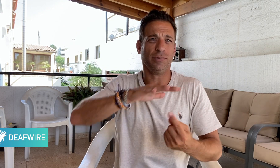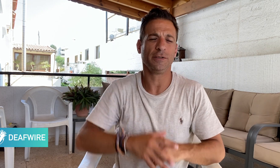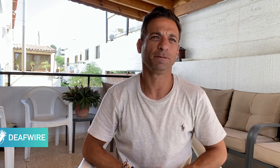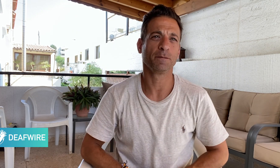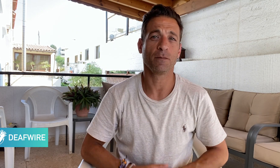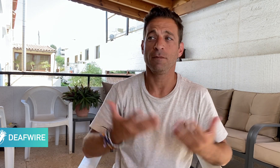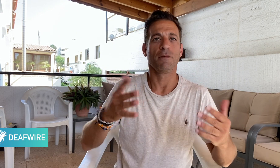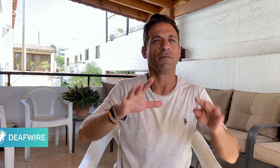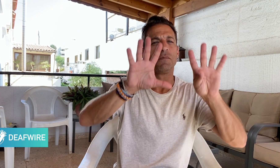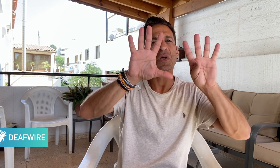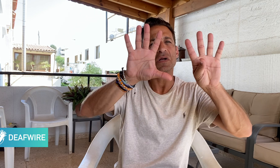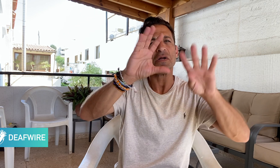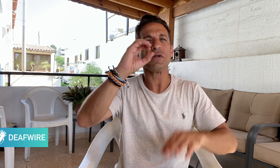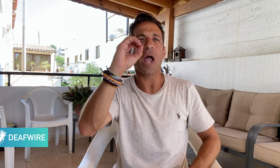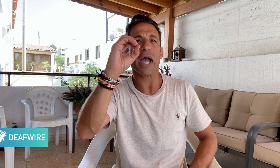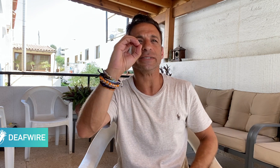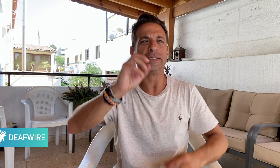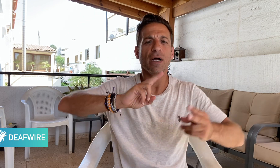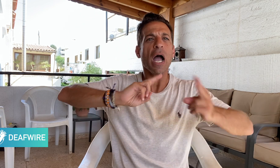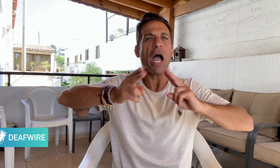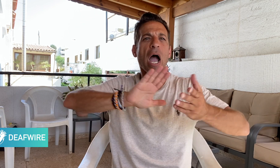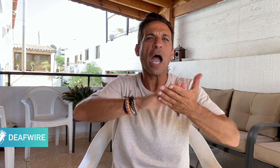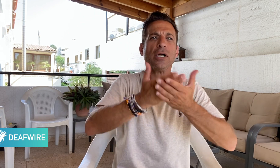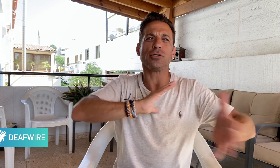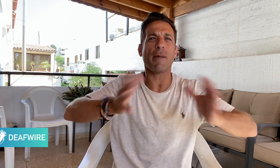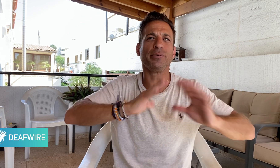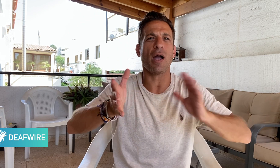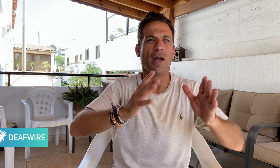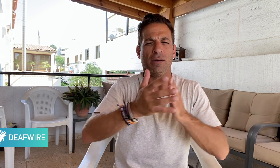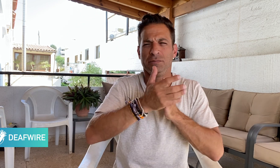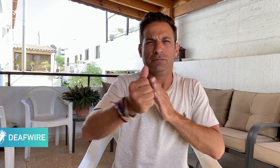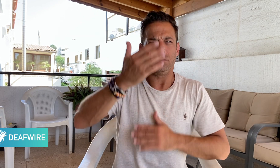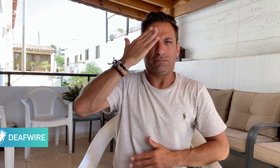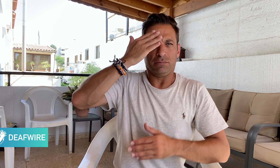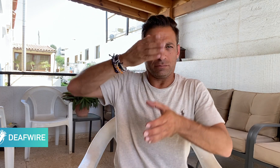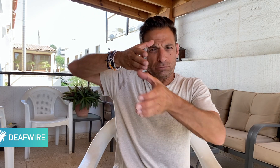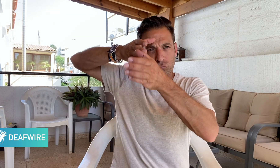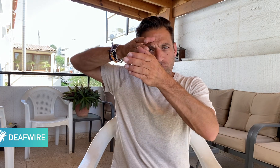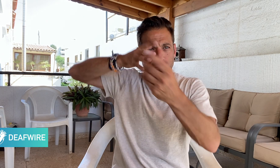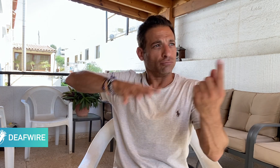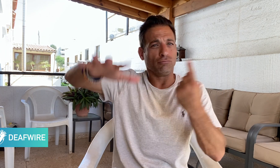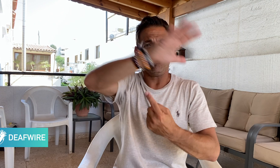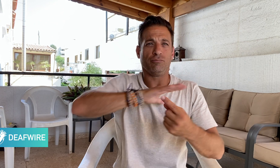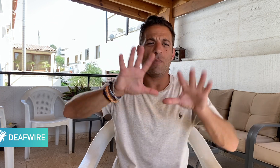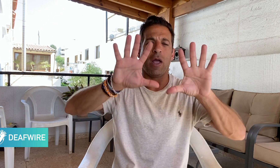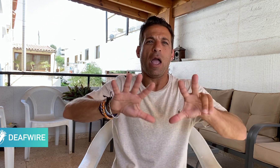around 90 sign language interpreting experts